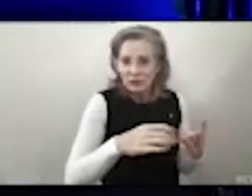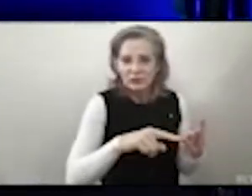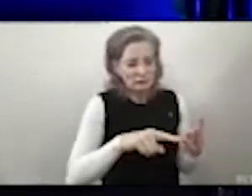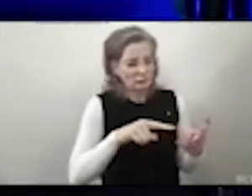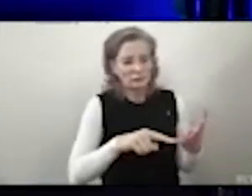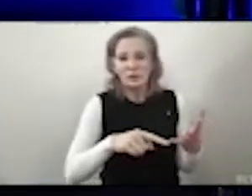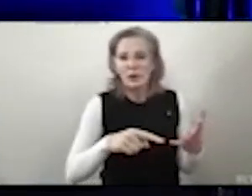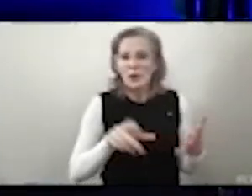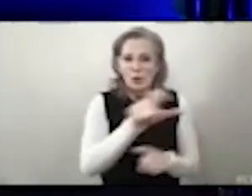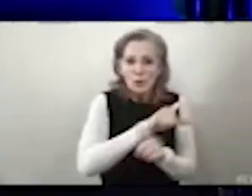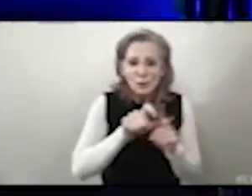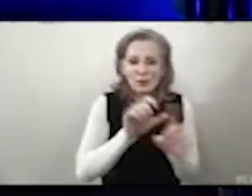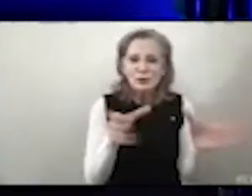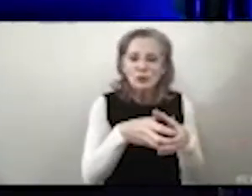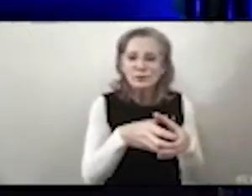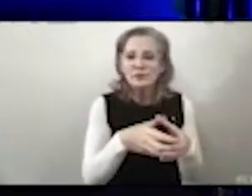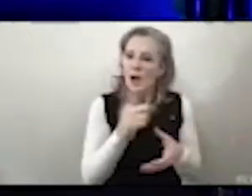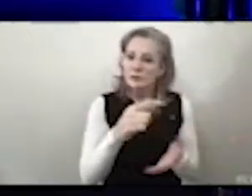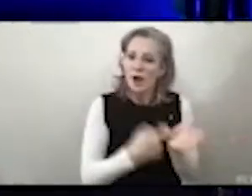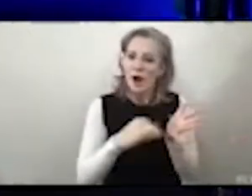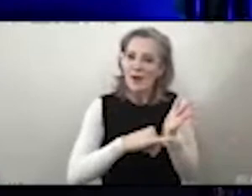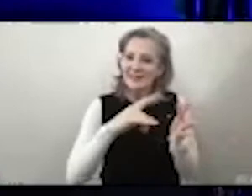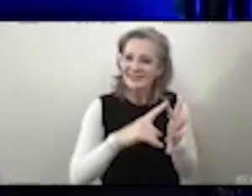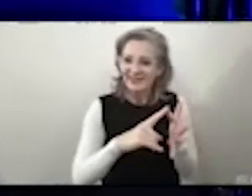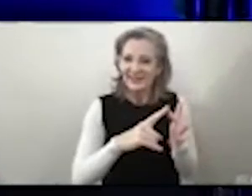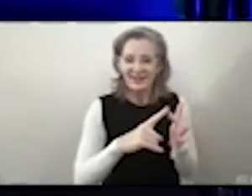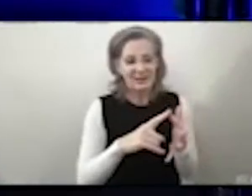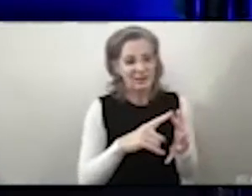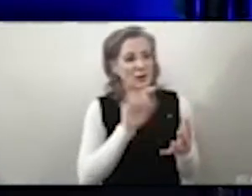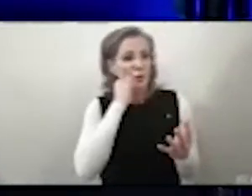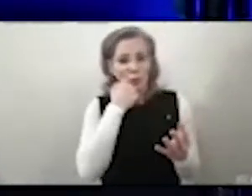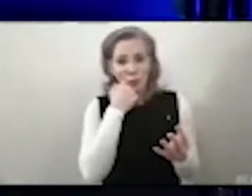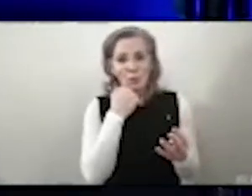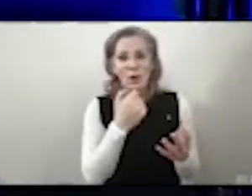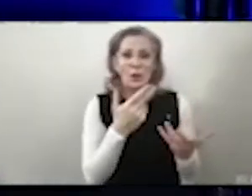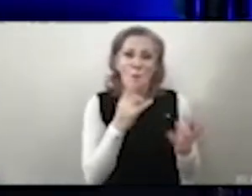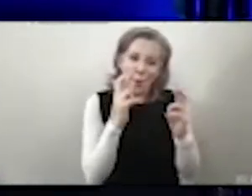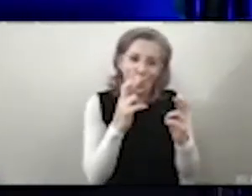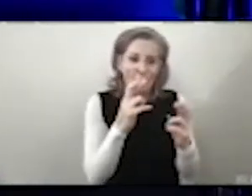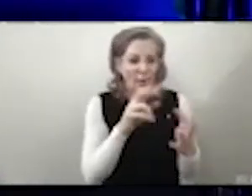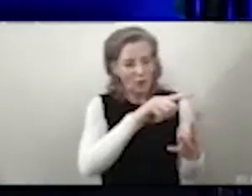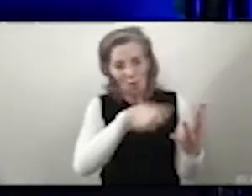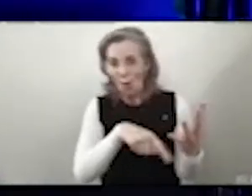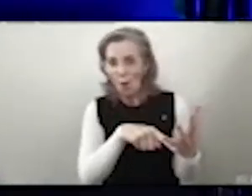We hope that all these actors will lend serious consideration to the report and its recommendations and be